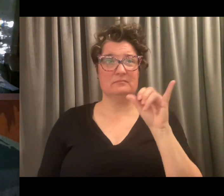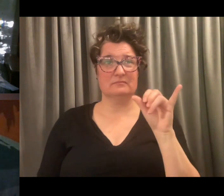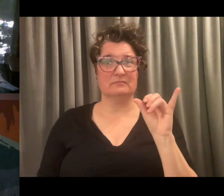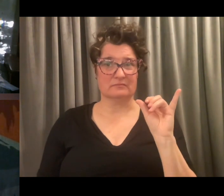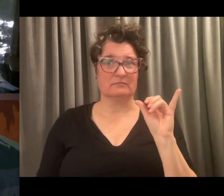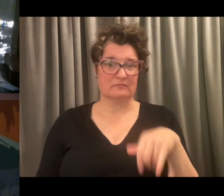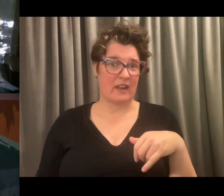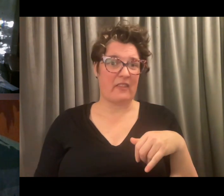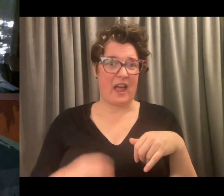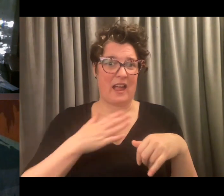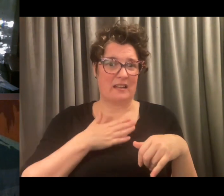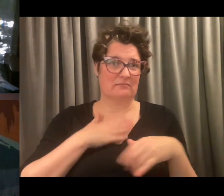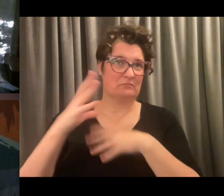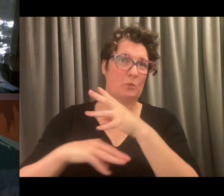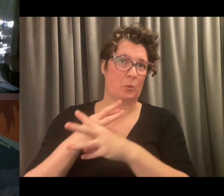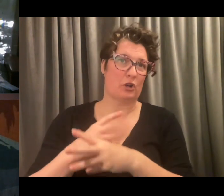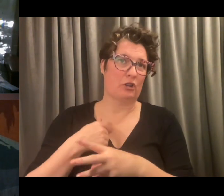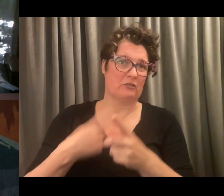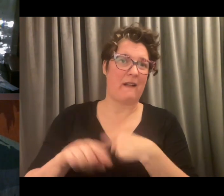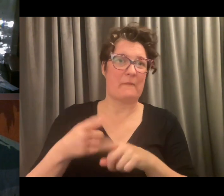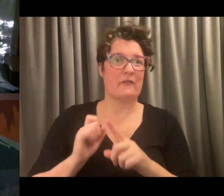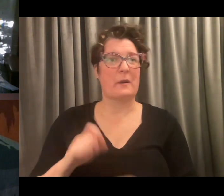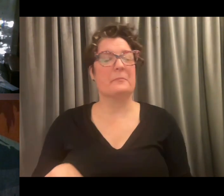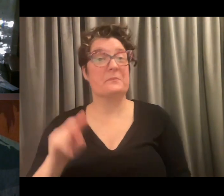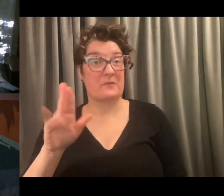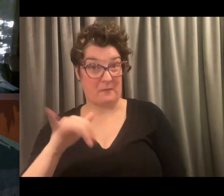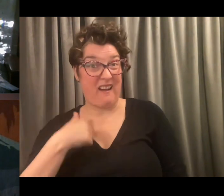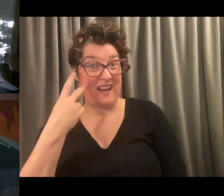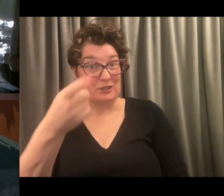Nomy: Well, and I saw you play Fiona in the like, punk Shrek musical,